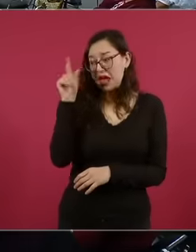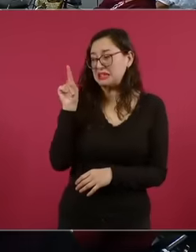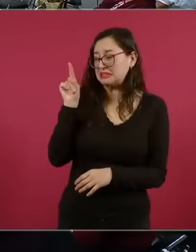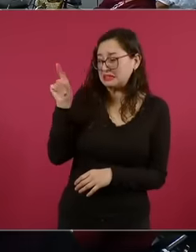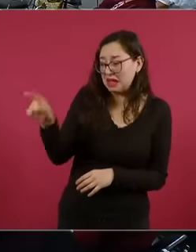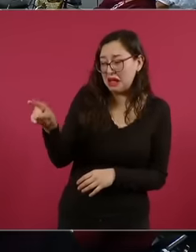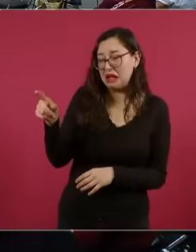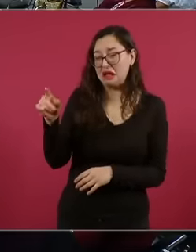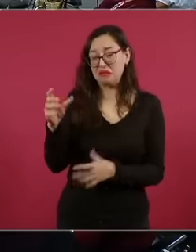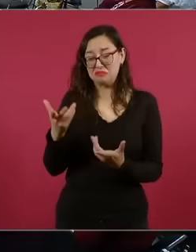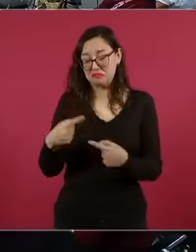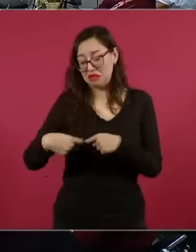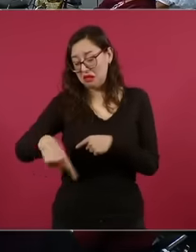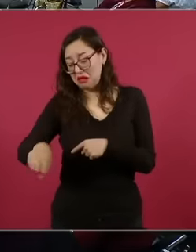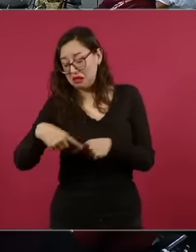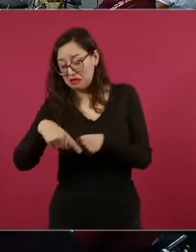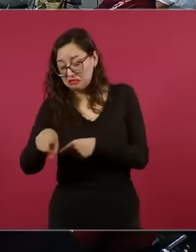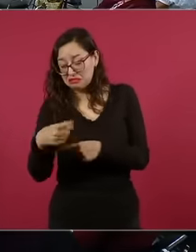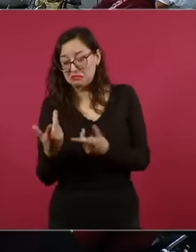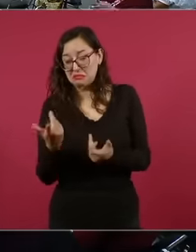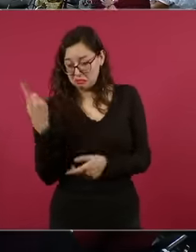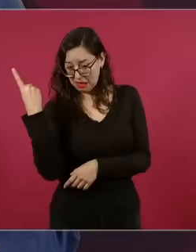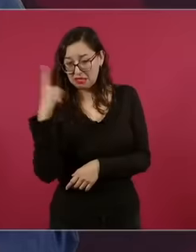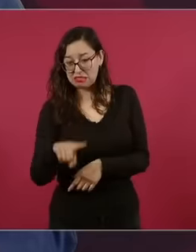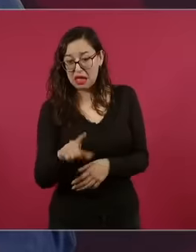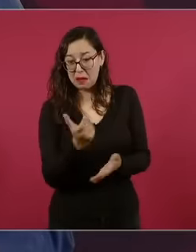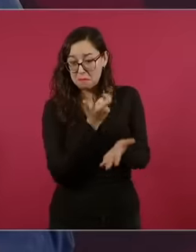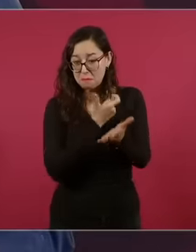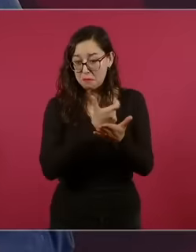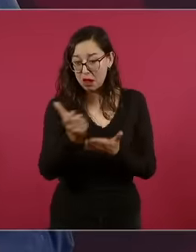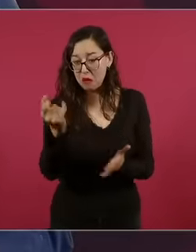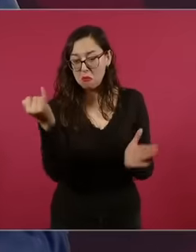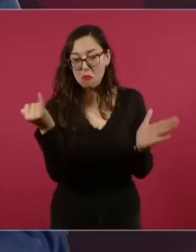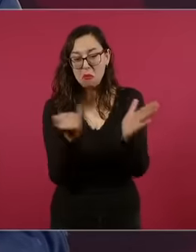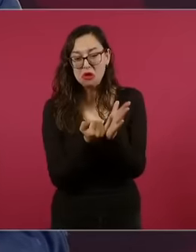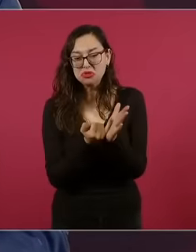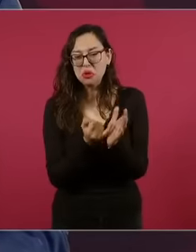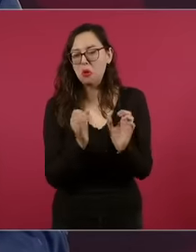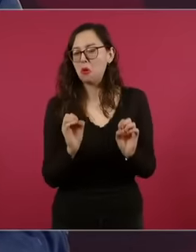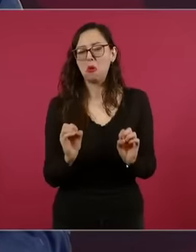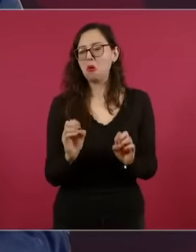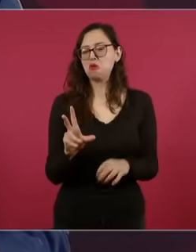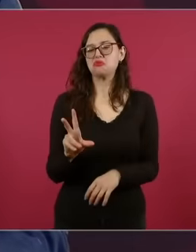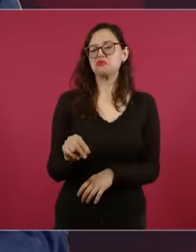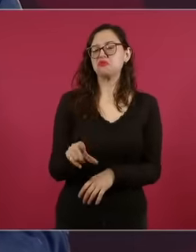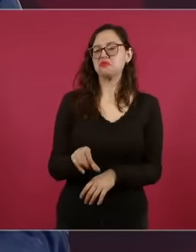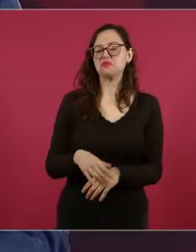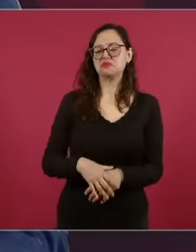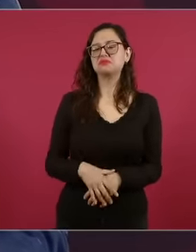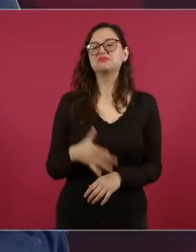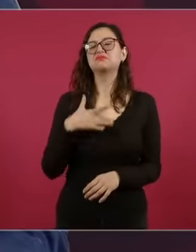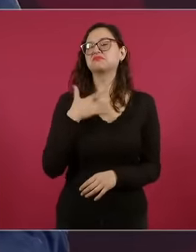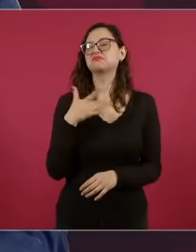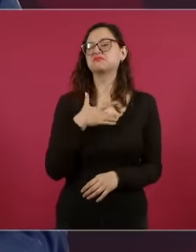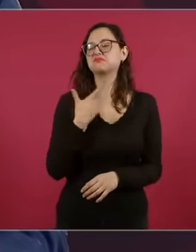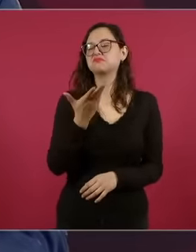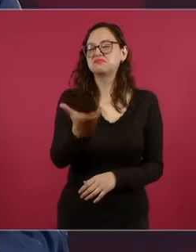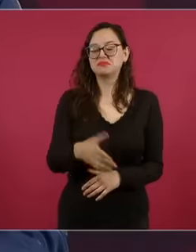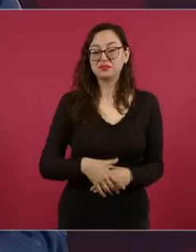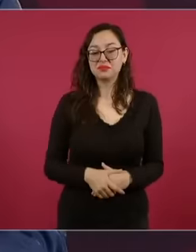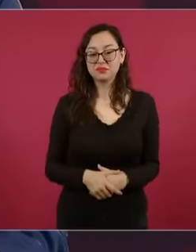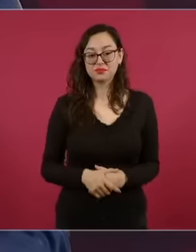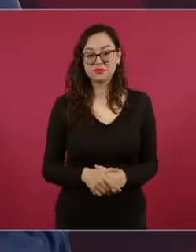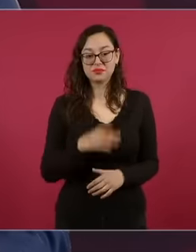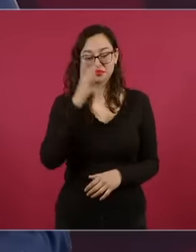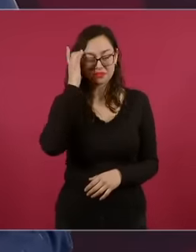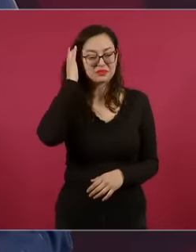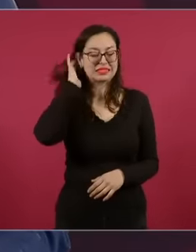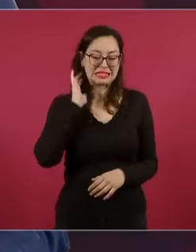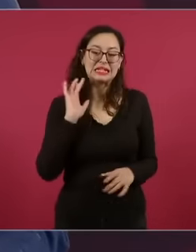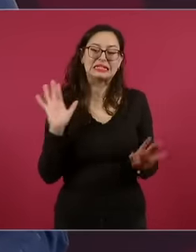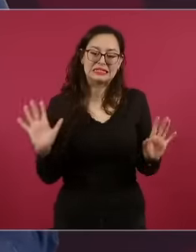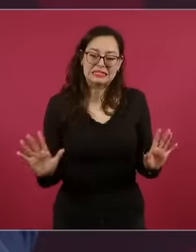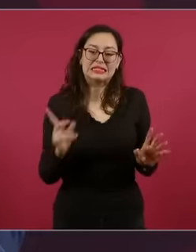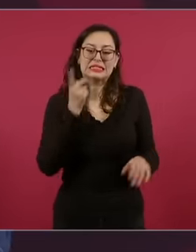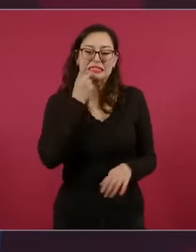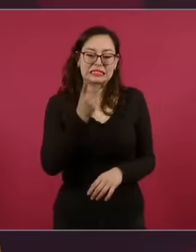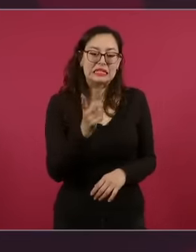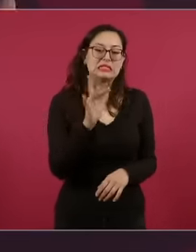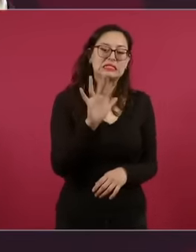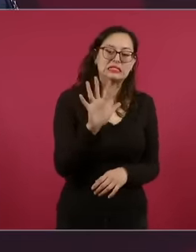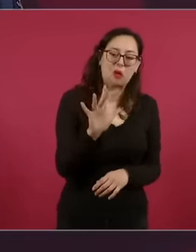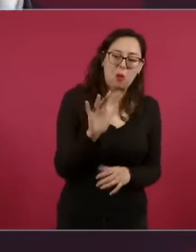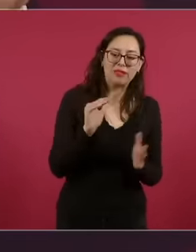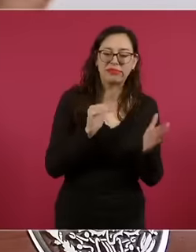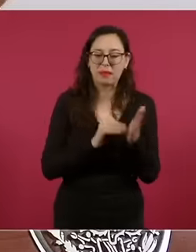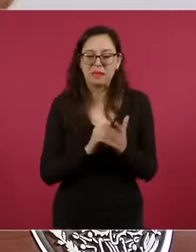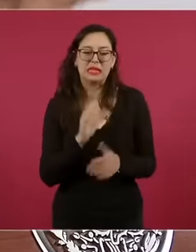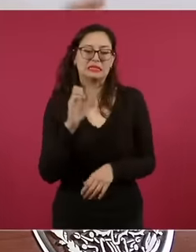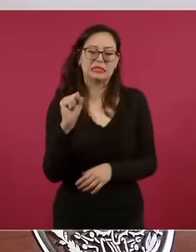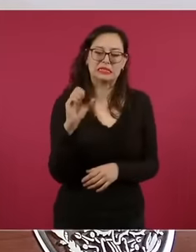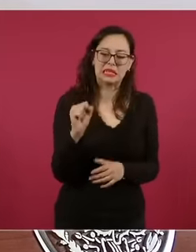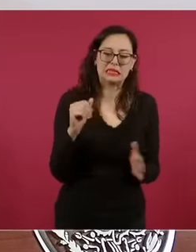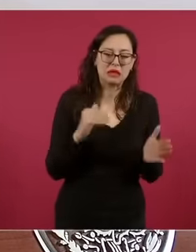statement or what will happen Well there it was clarified not first eh there is talk of 50 out of 60,000 million but this